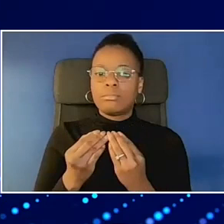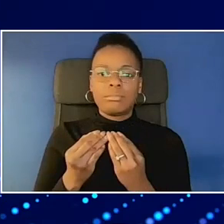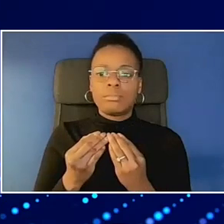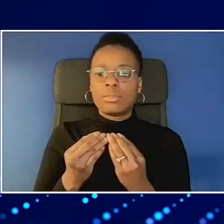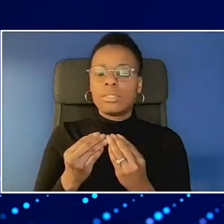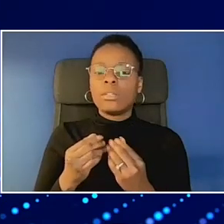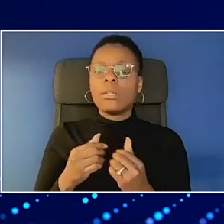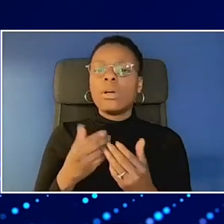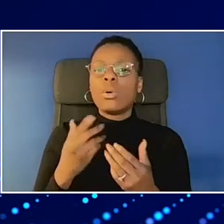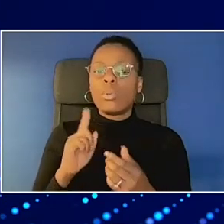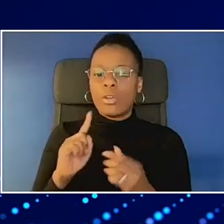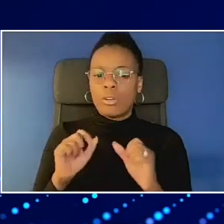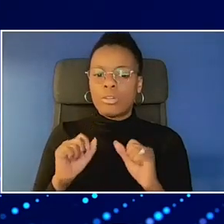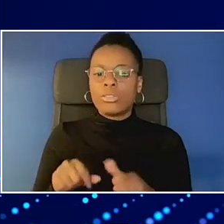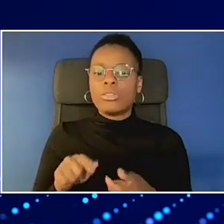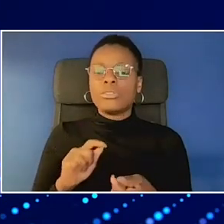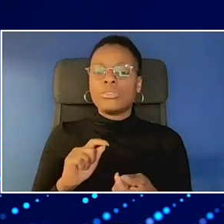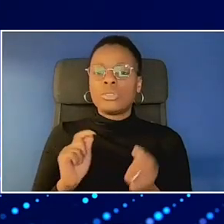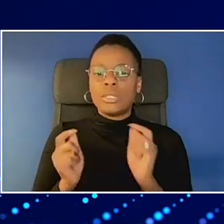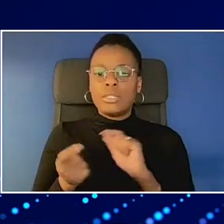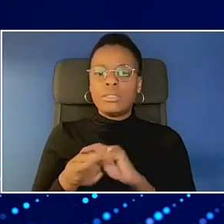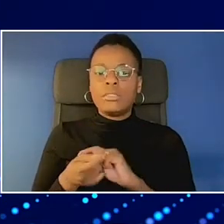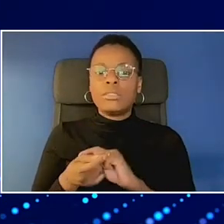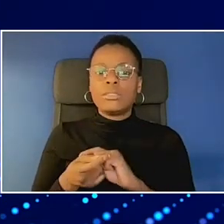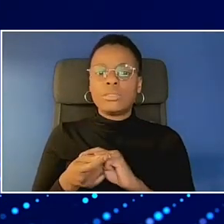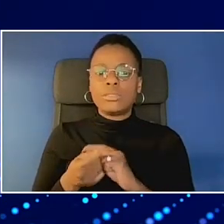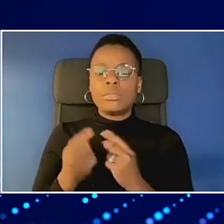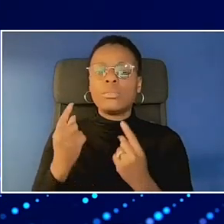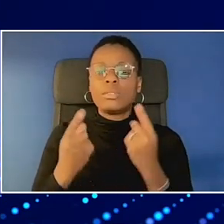We also consider that removing that